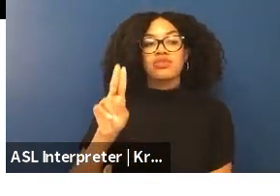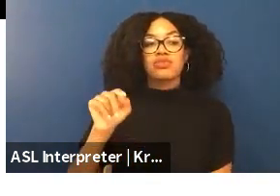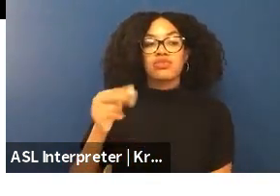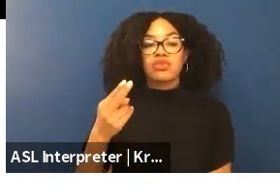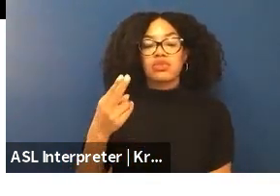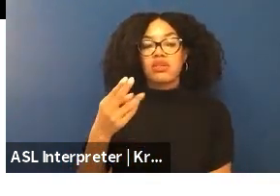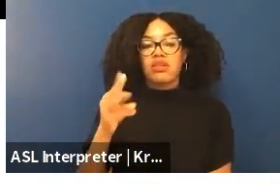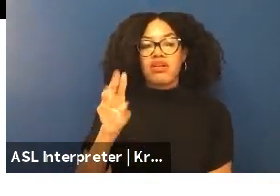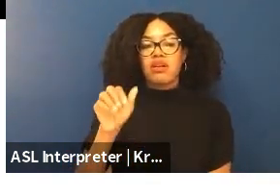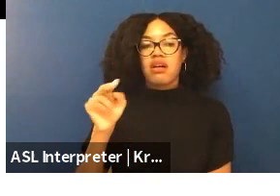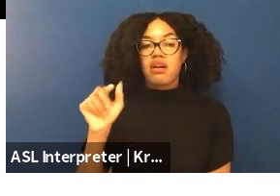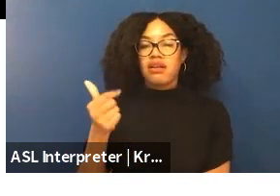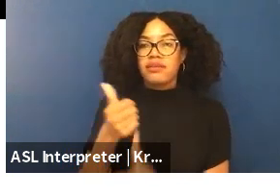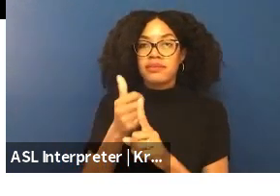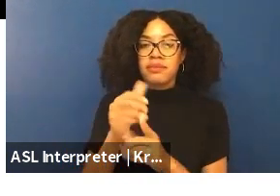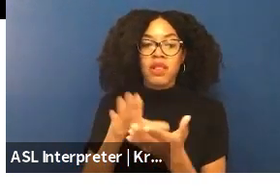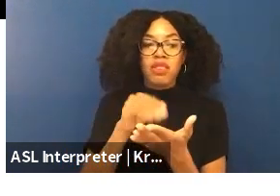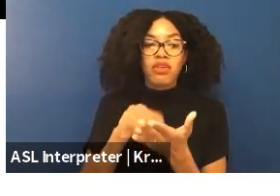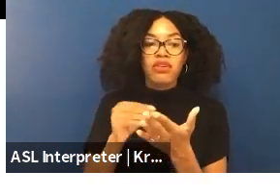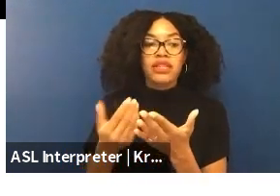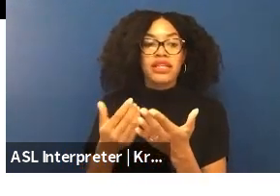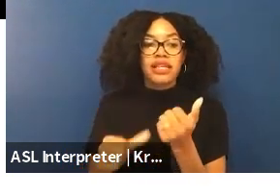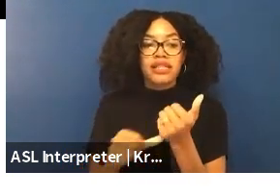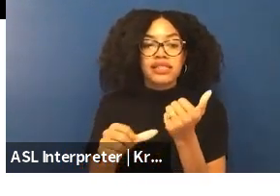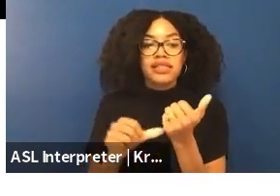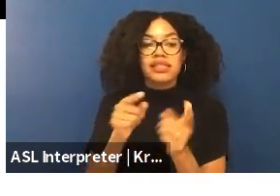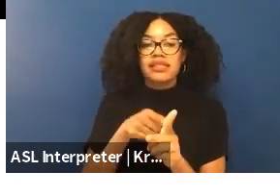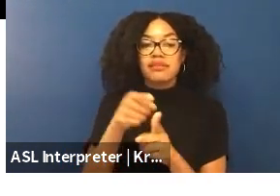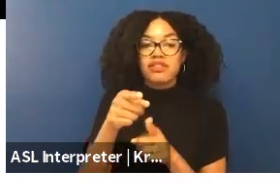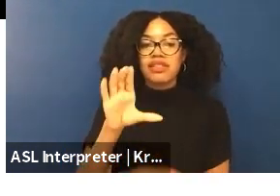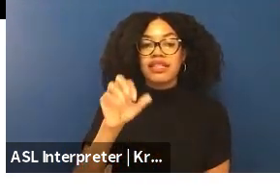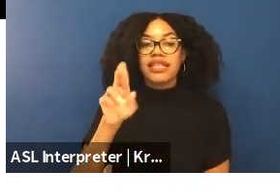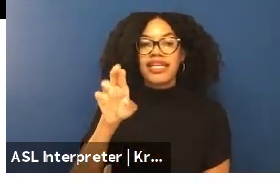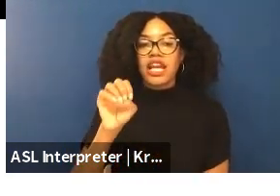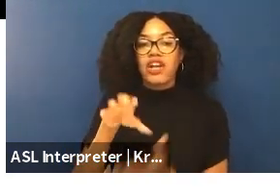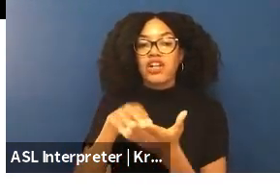Center at Pacific Oaks College. The CARE Learning Center provides both writing and